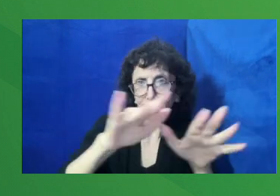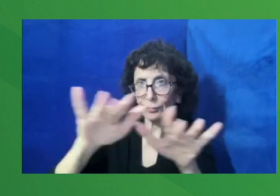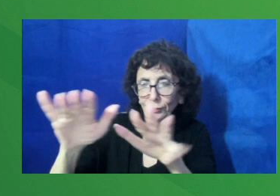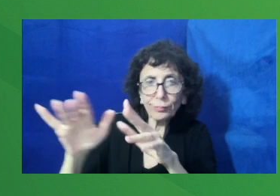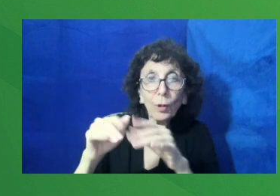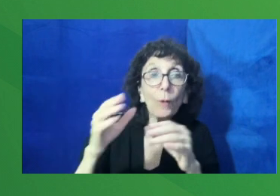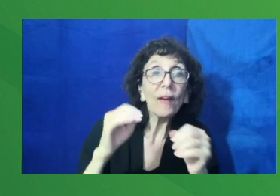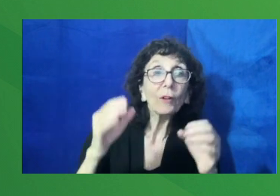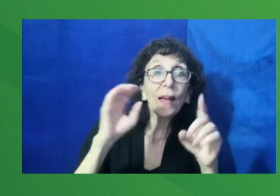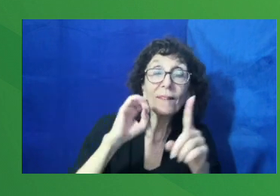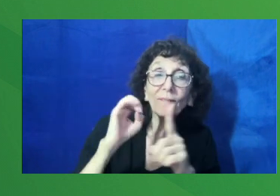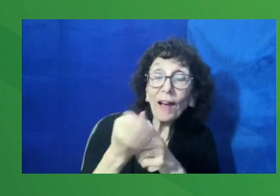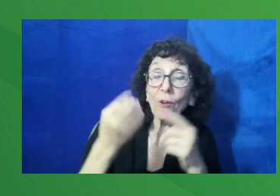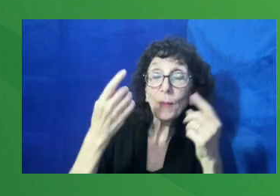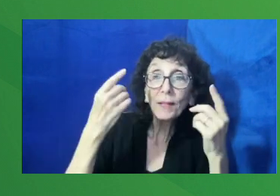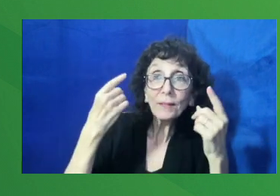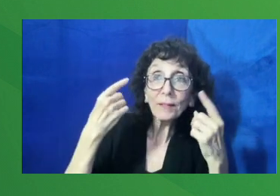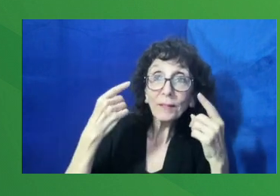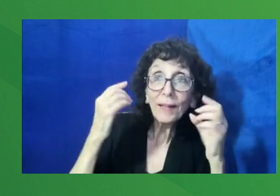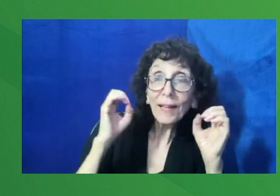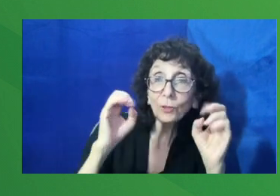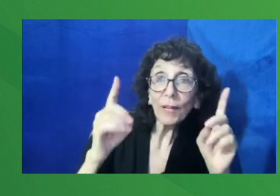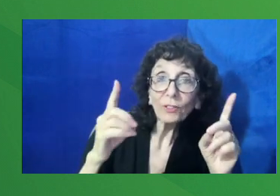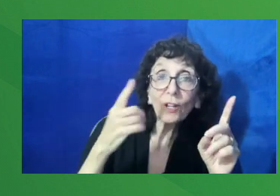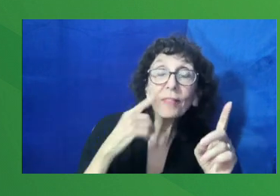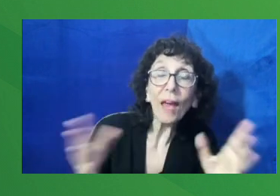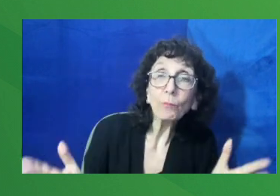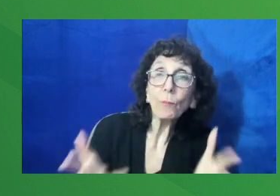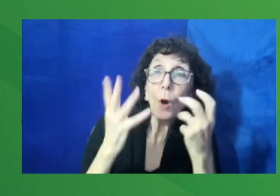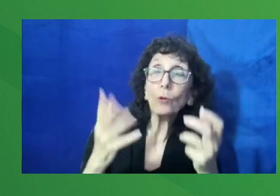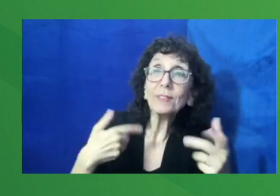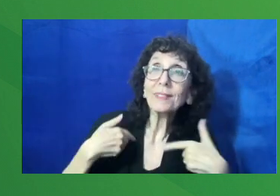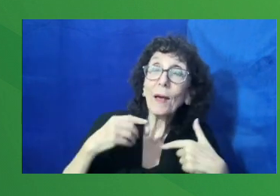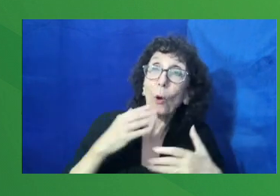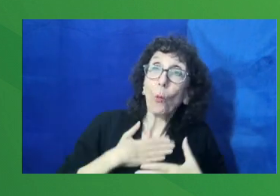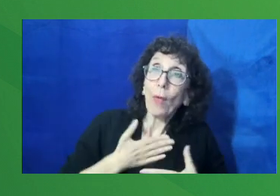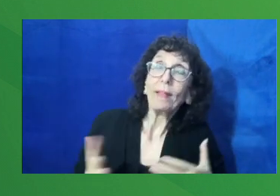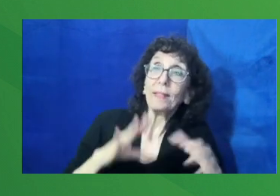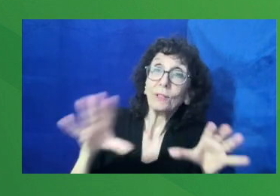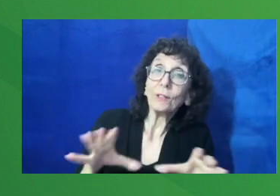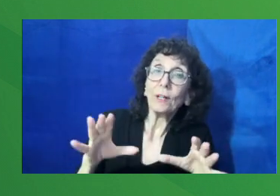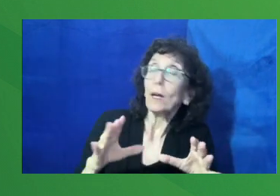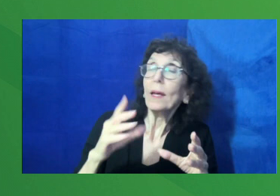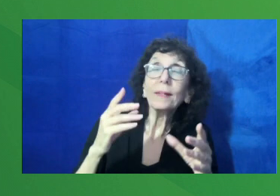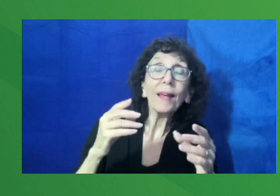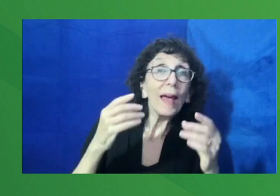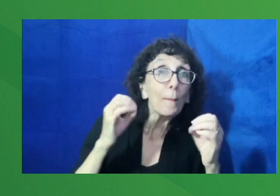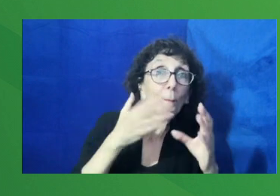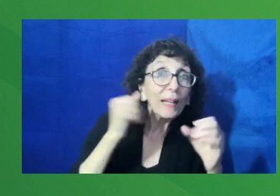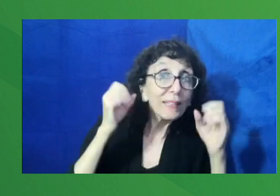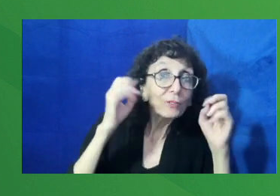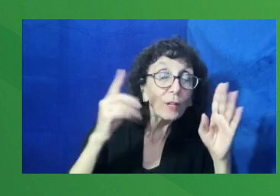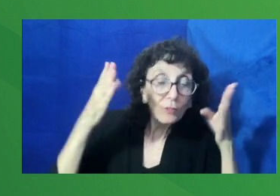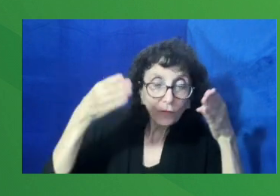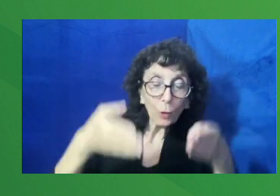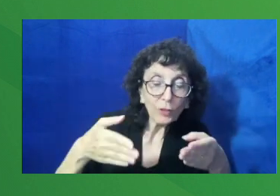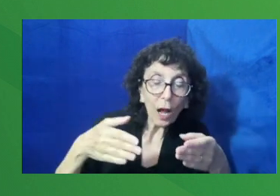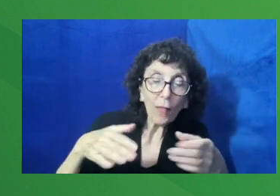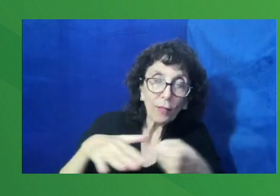that promotes civic engagement, focuses on the local community, and actively engages people